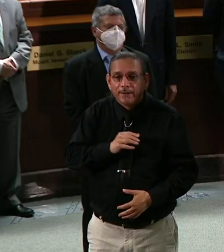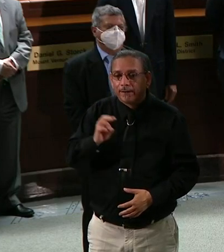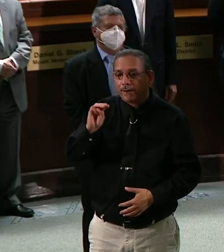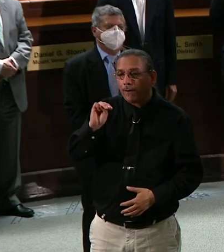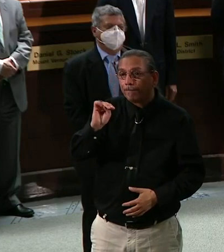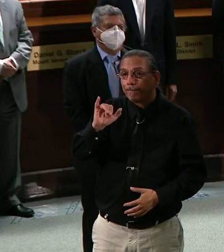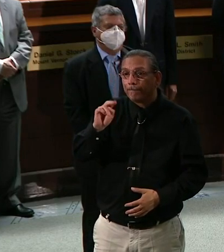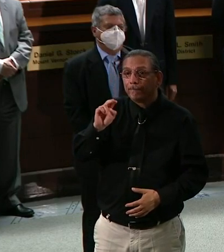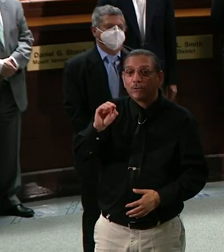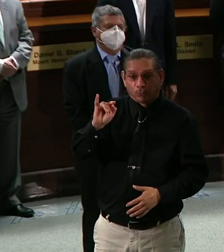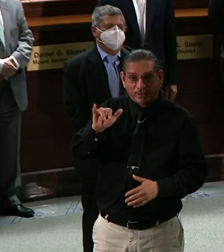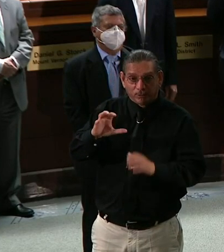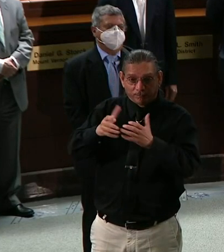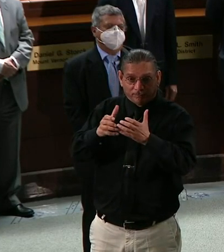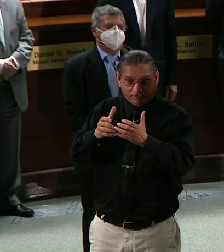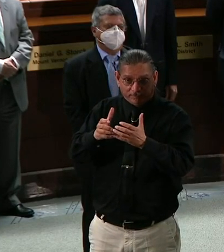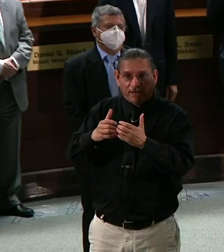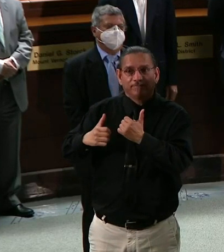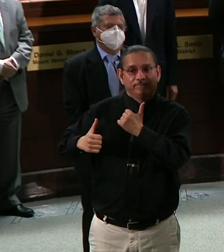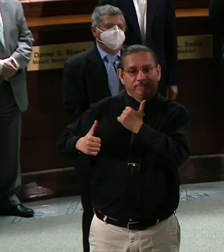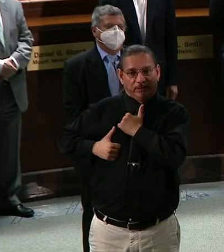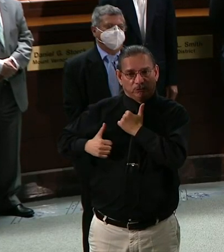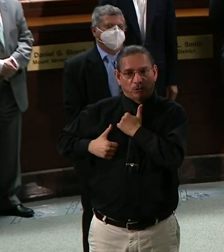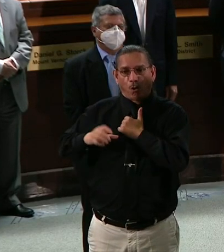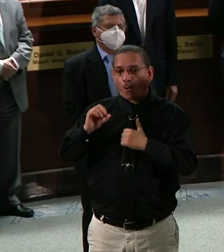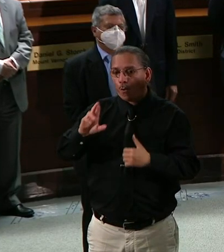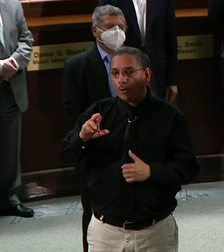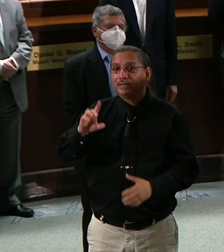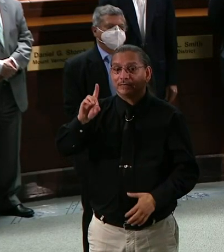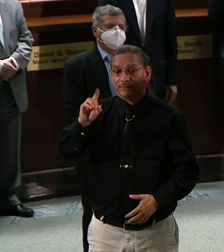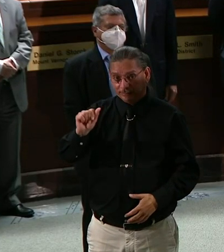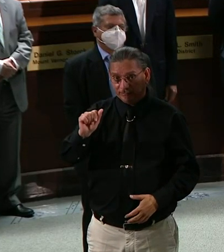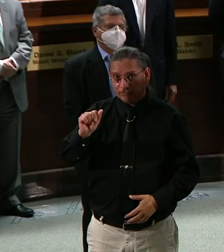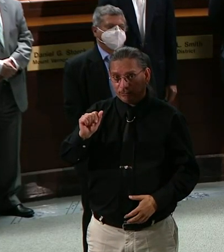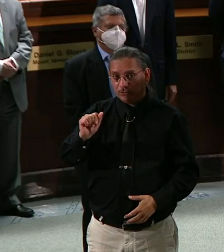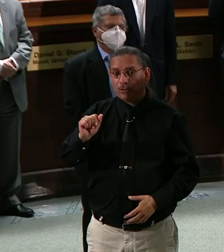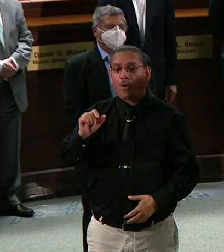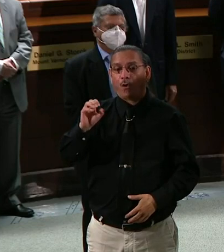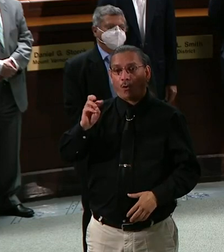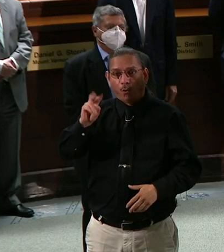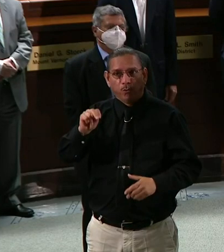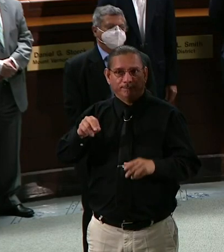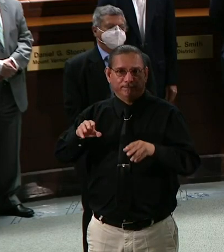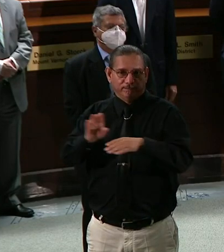WOMEN MINORITY VETERAN OR DISABLED ON BUSINESSES THE